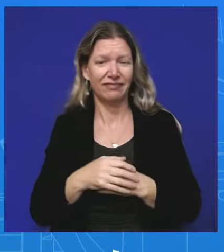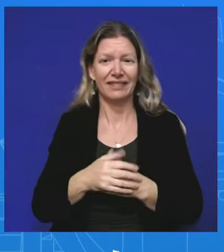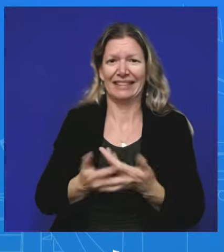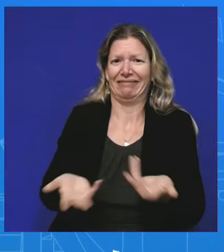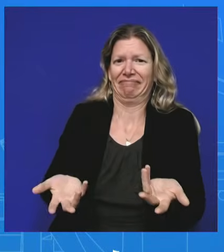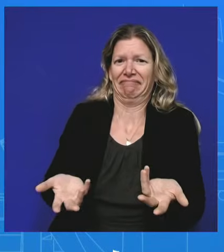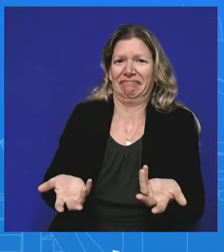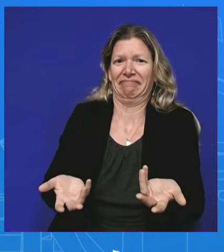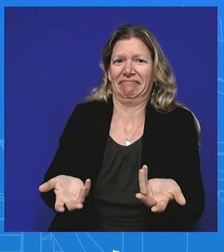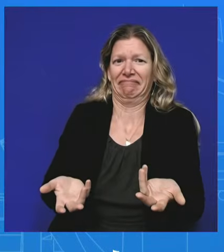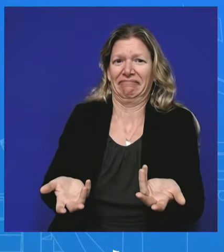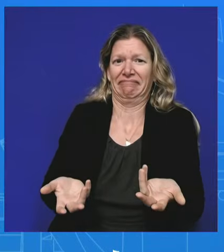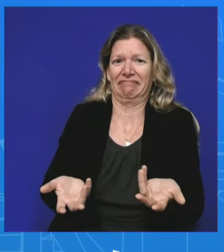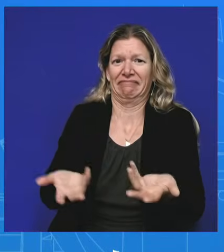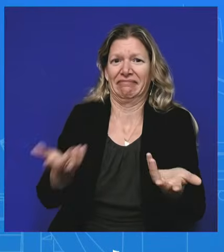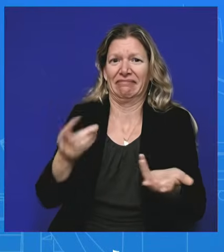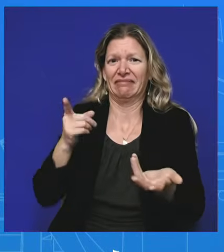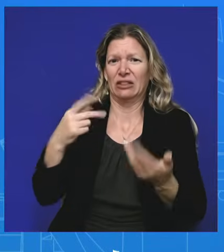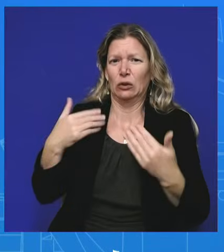to talk about why they thought it was good to hug one another.